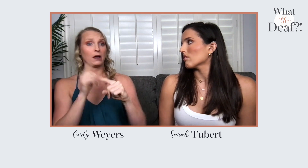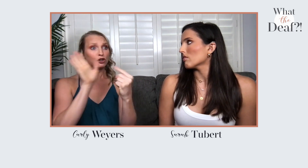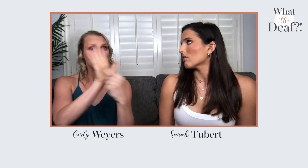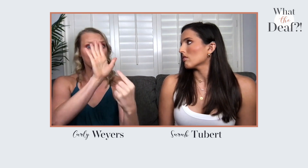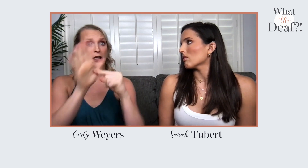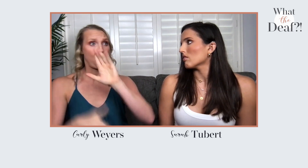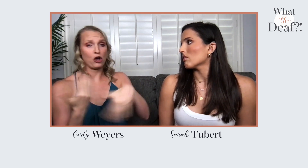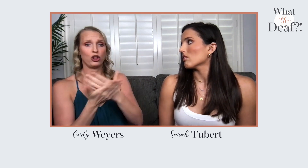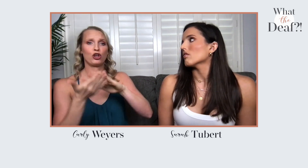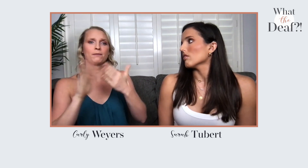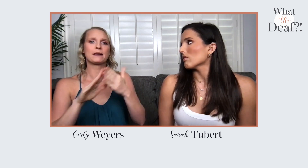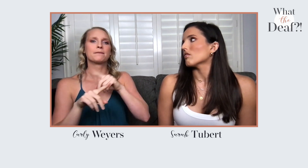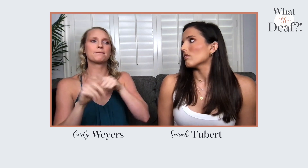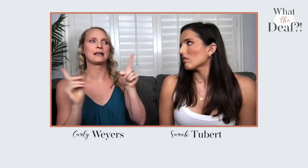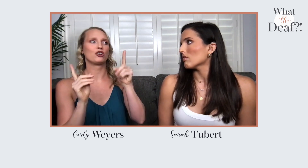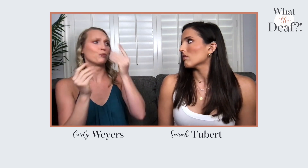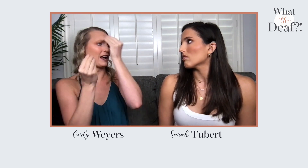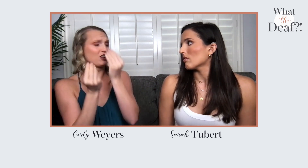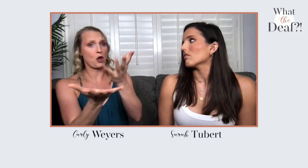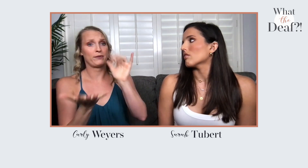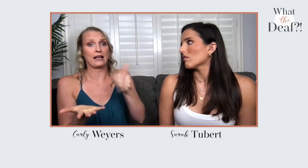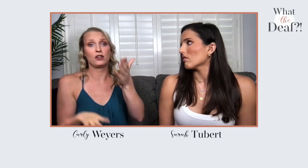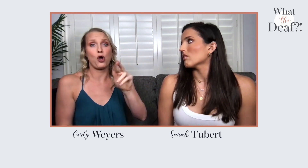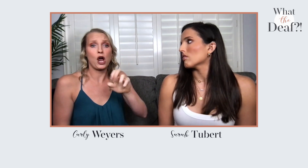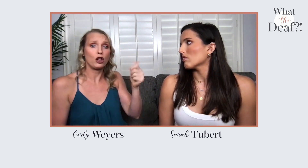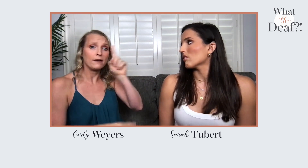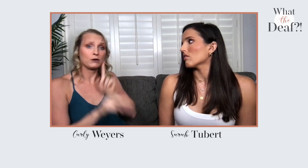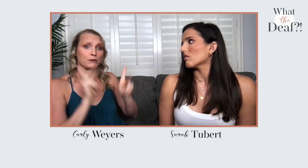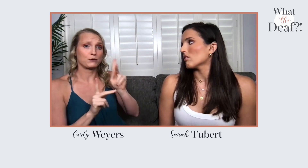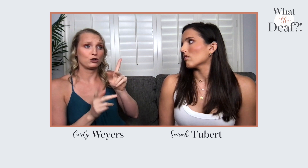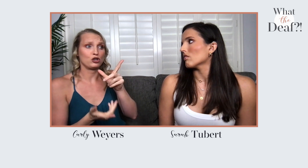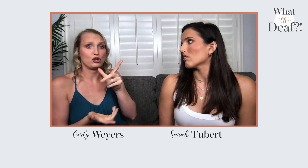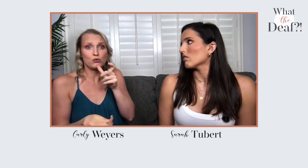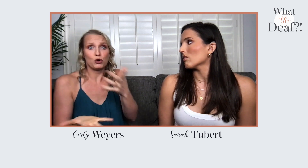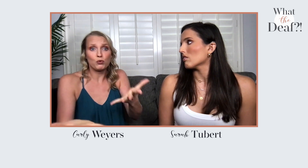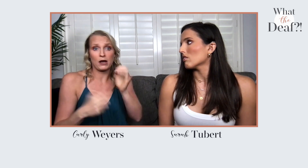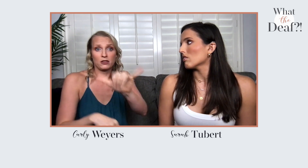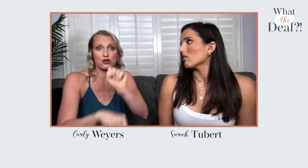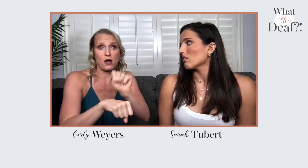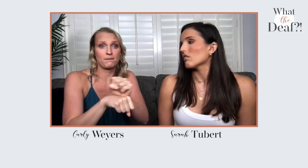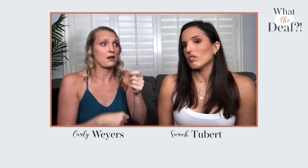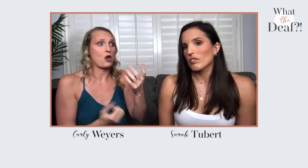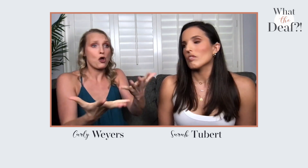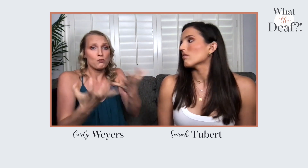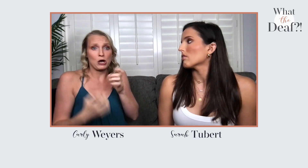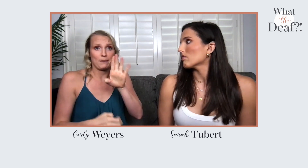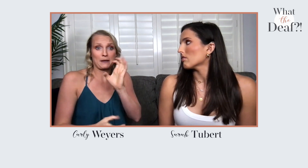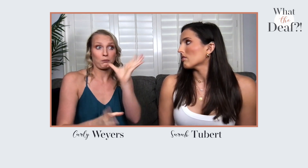to represent everybody in the deaf community, but to let them know in the entertainment industry, that there are other people who want that job,